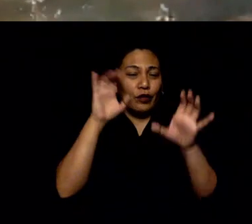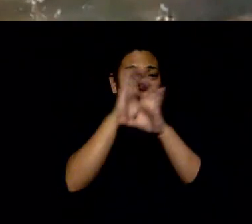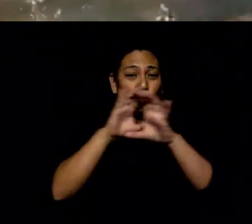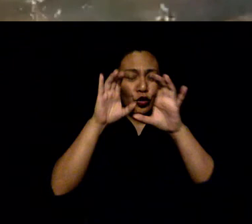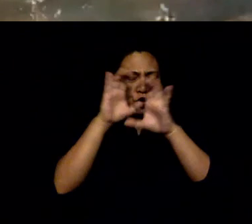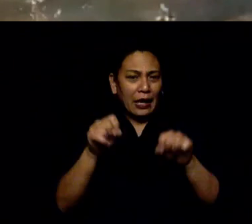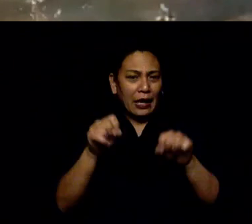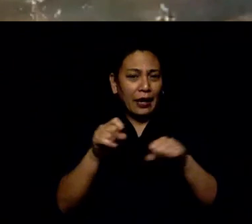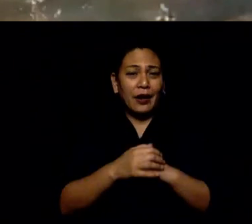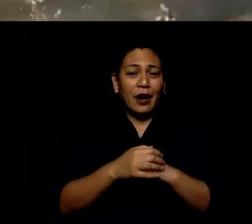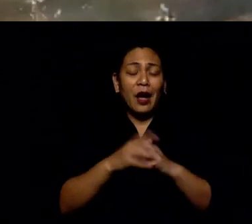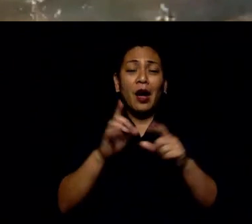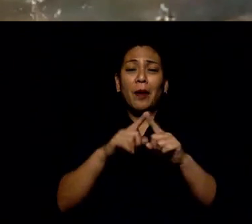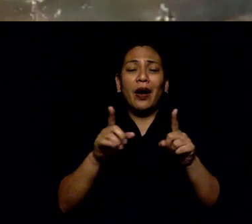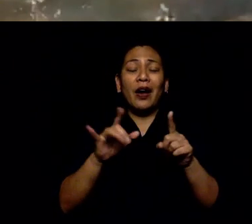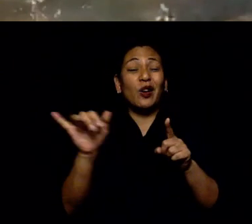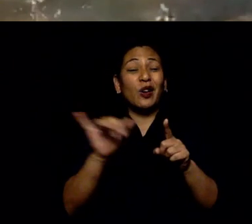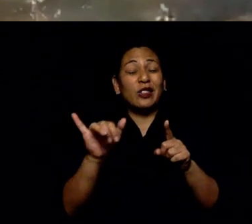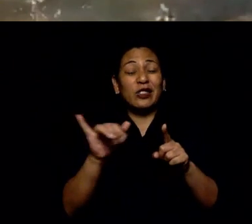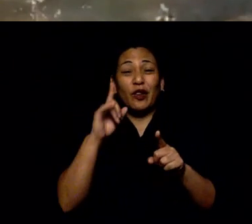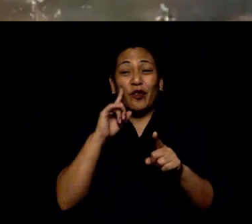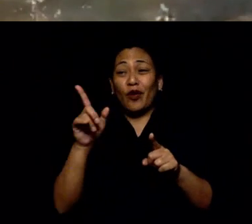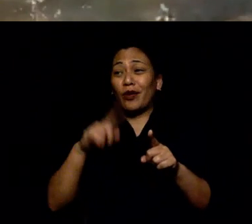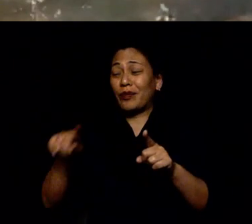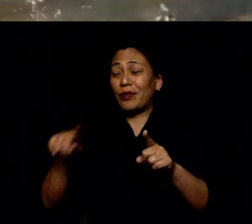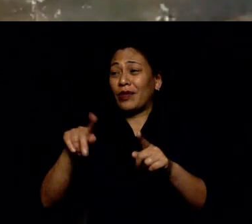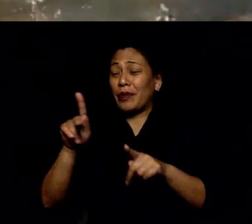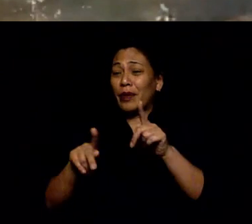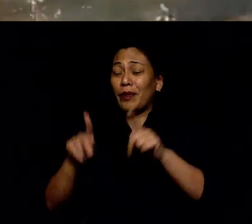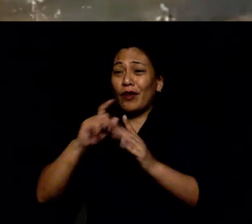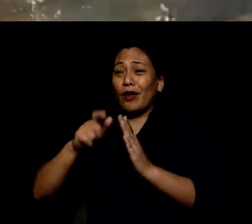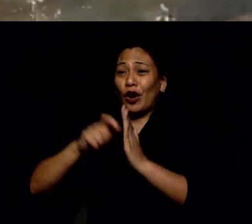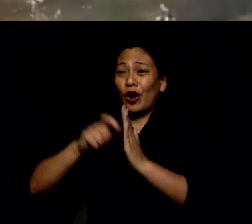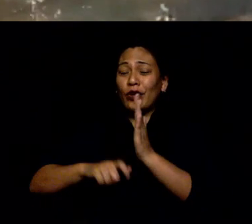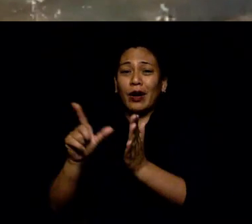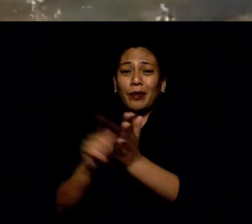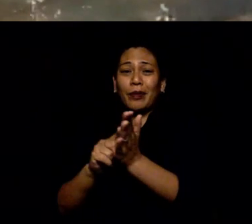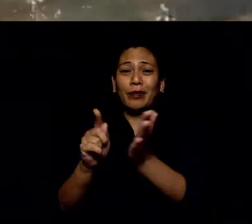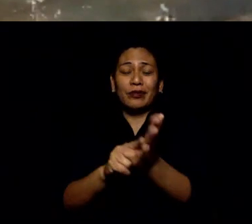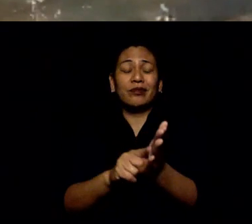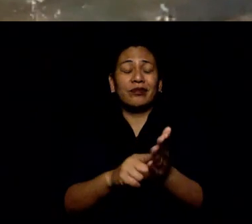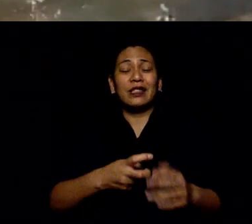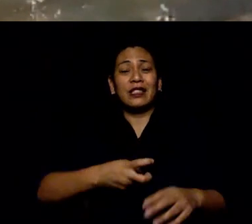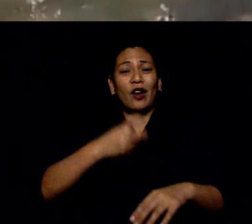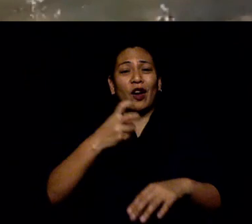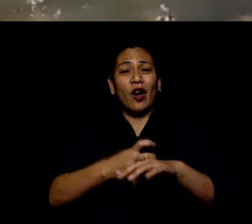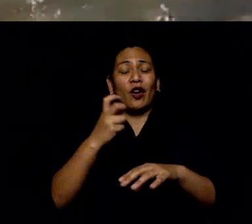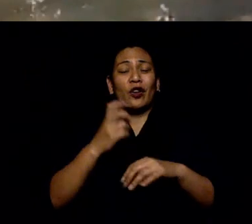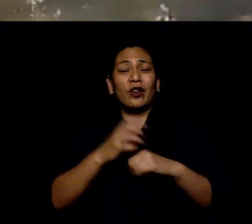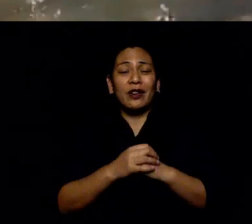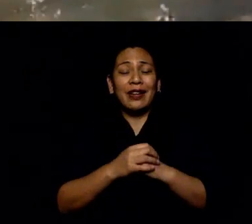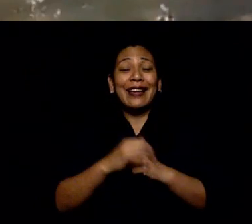people to publish, when they're producing, outside of that